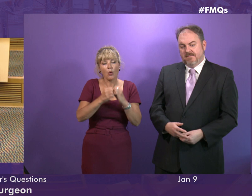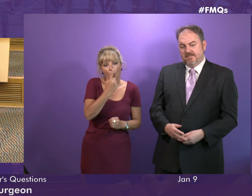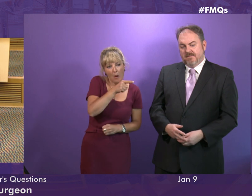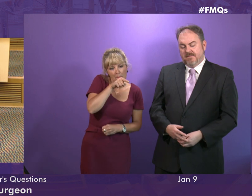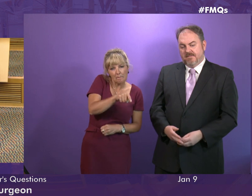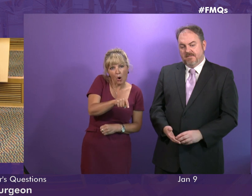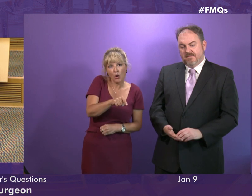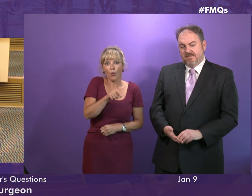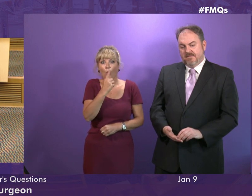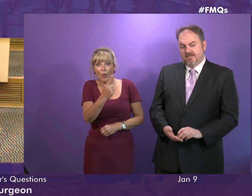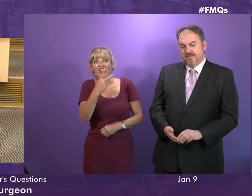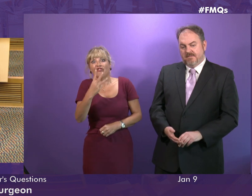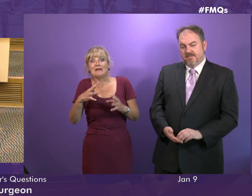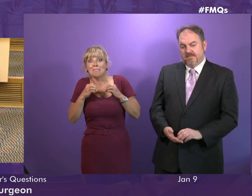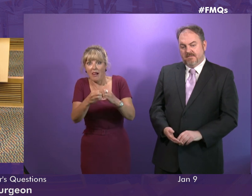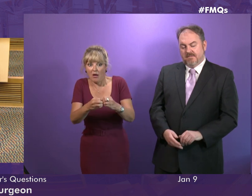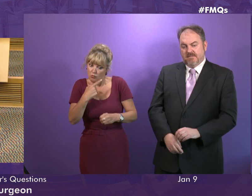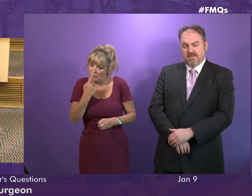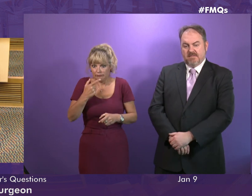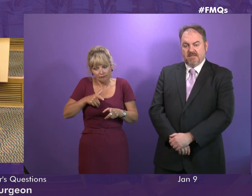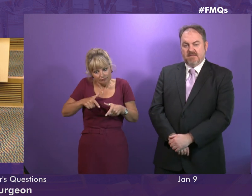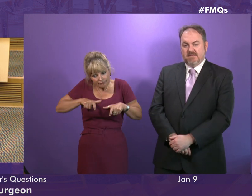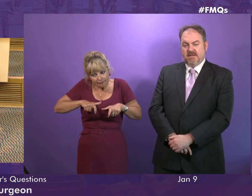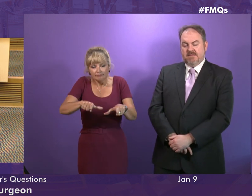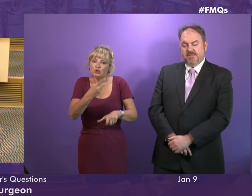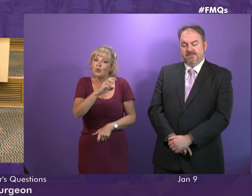We are committed to improving connectivity to Glasgow airport. In the 2019 programme